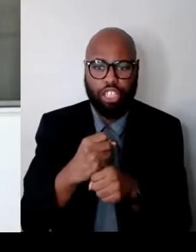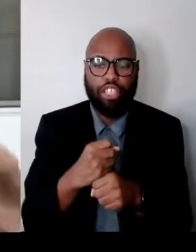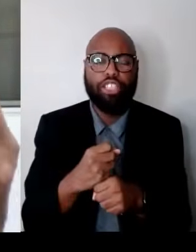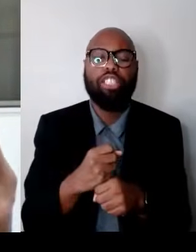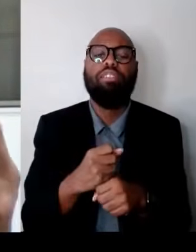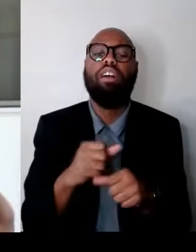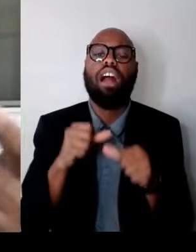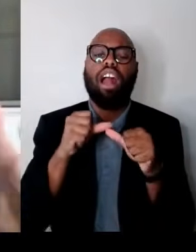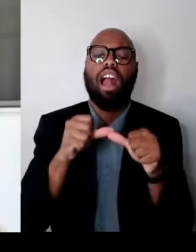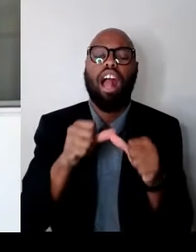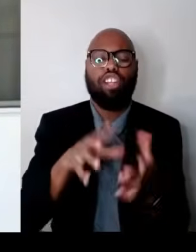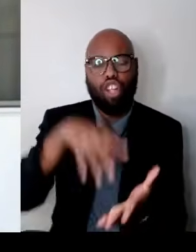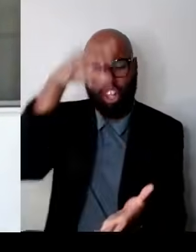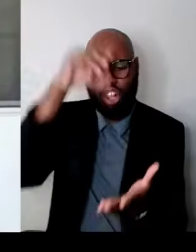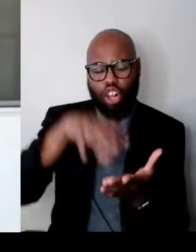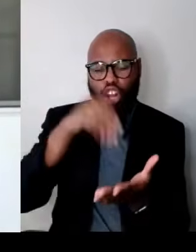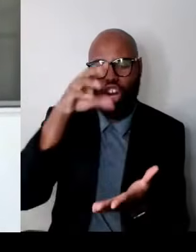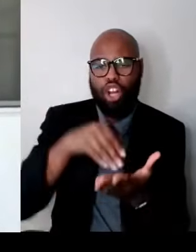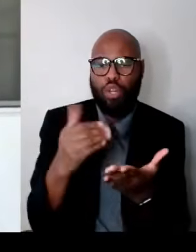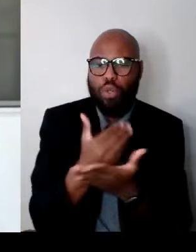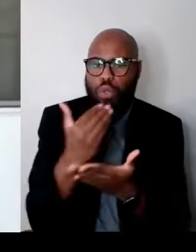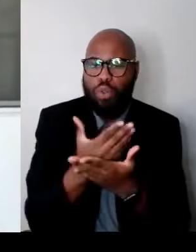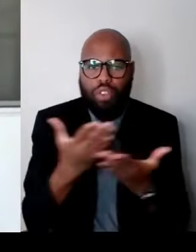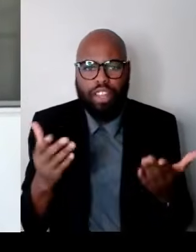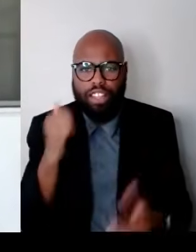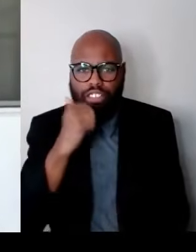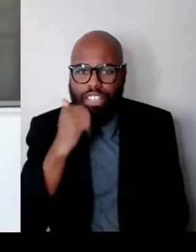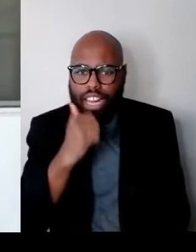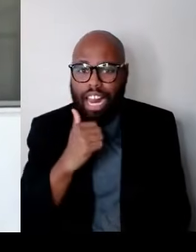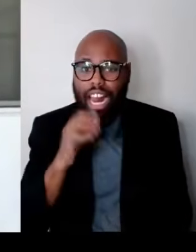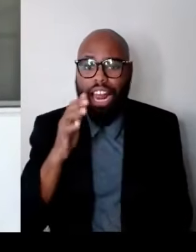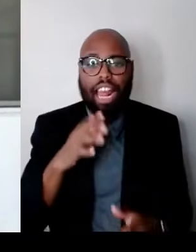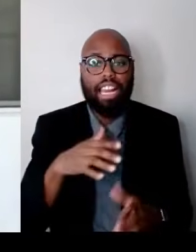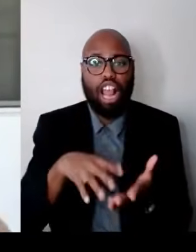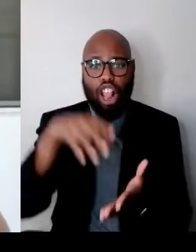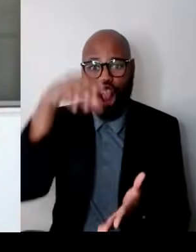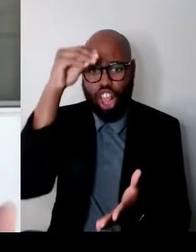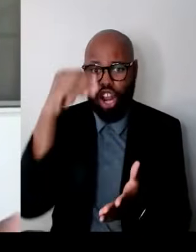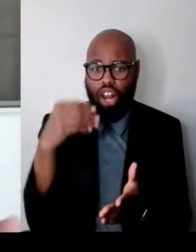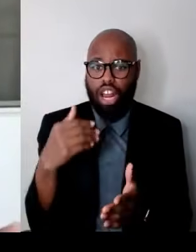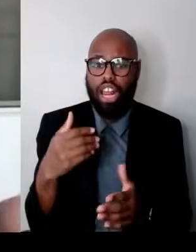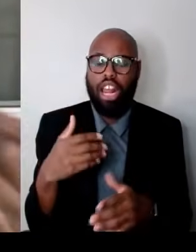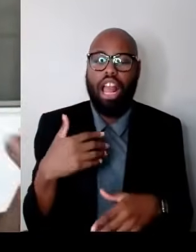And that learning holds me accountable so I can watch out for the privileges that I have